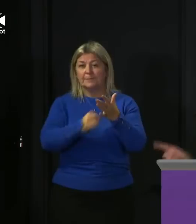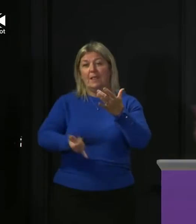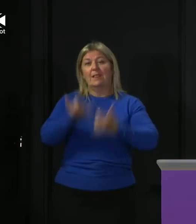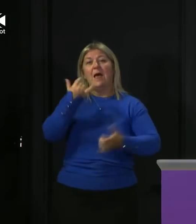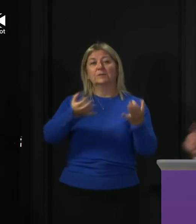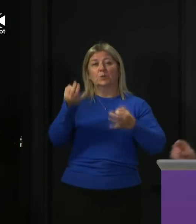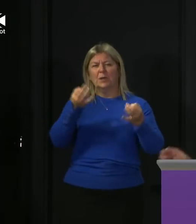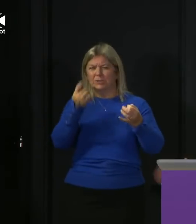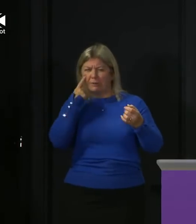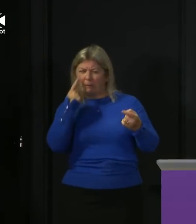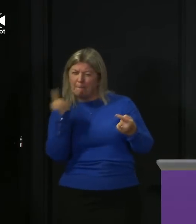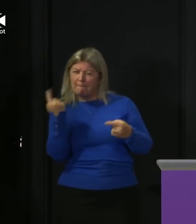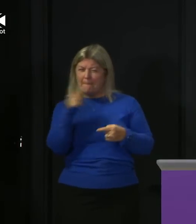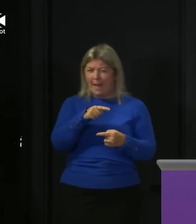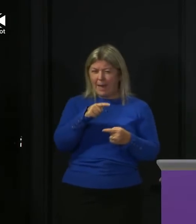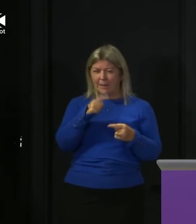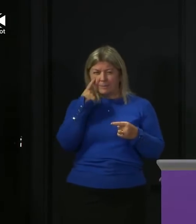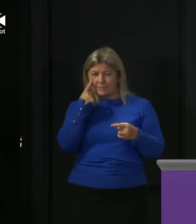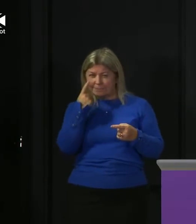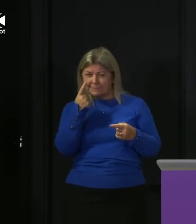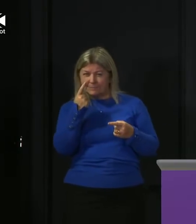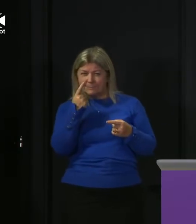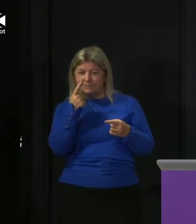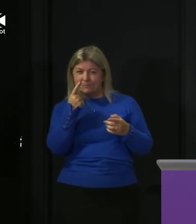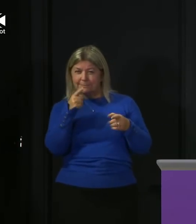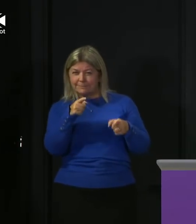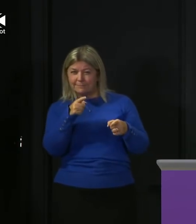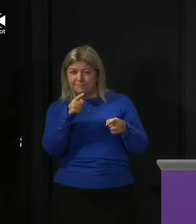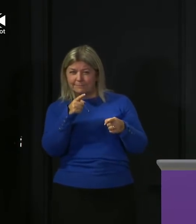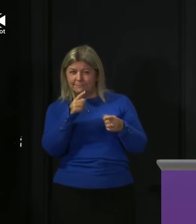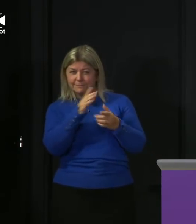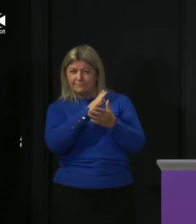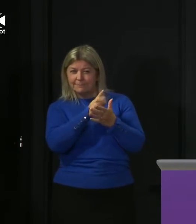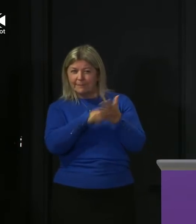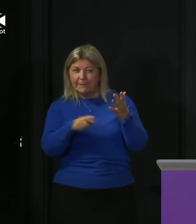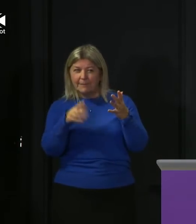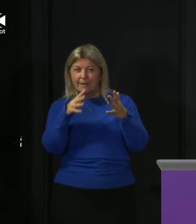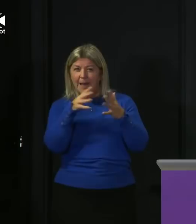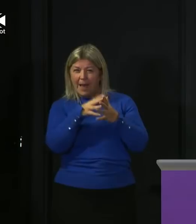will come back to see if Andrew has arrived after we've had Helen s question. Helen.